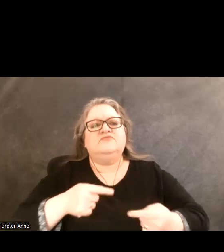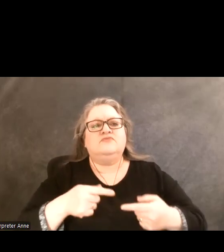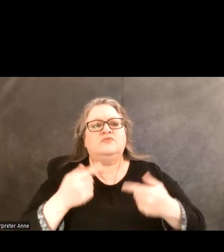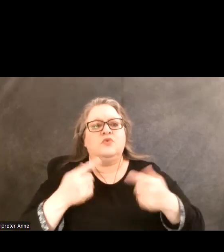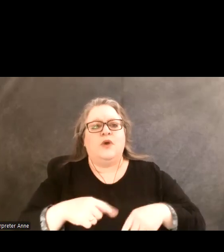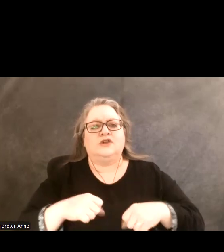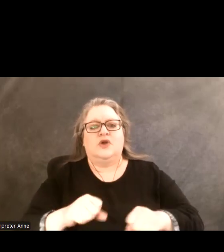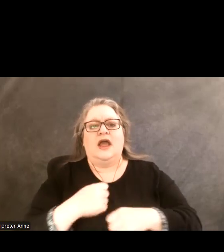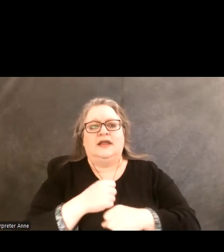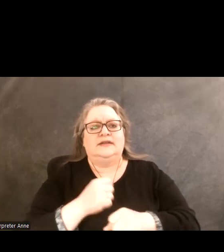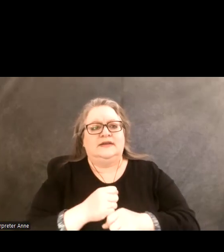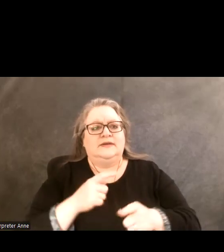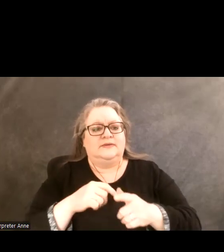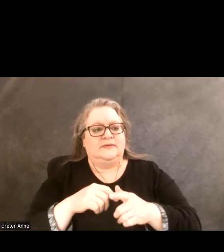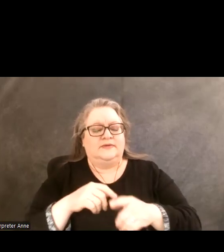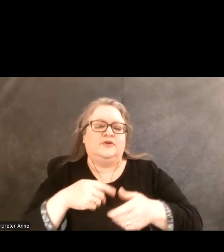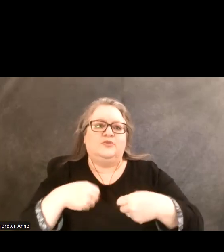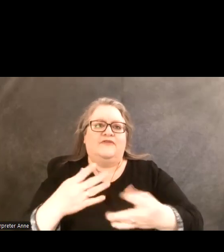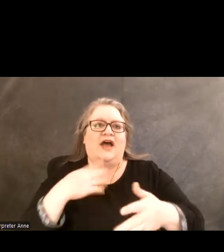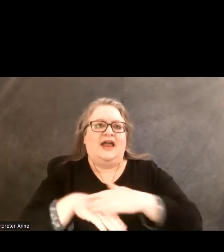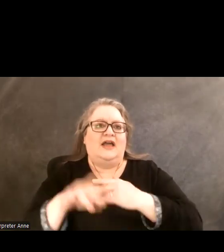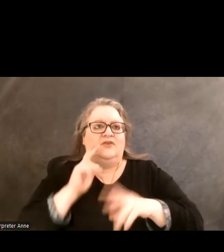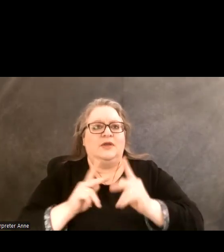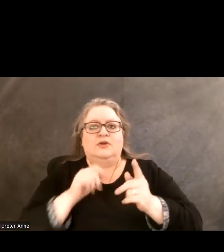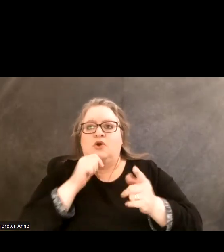people who don't share our disability, because we focus so